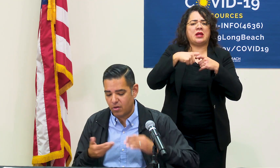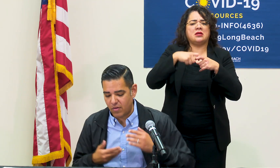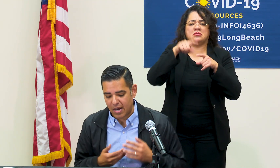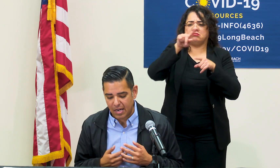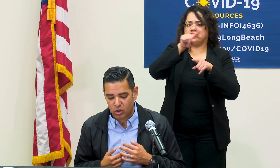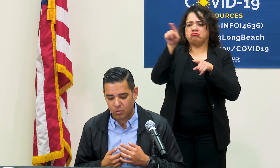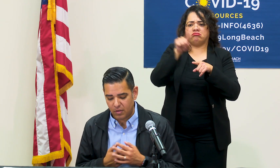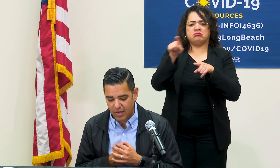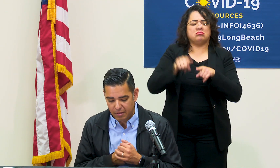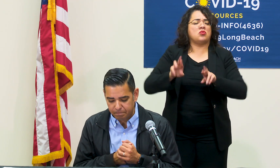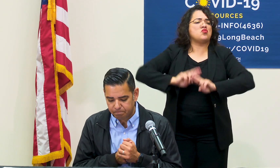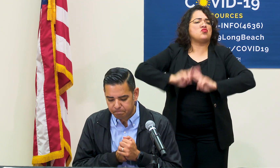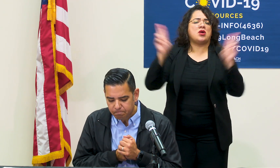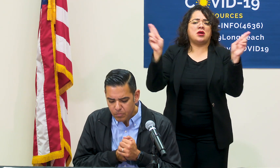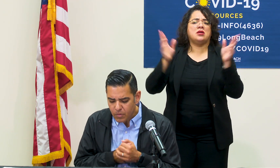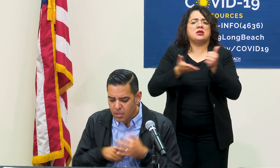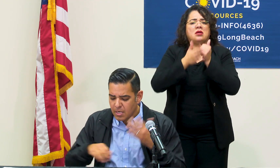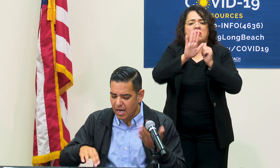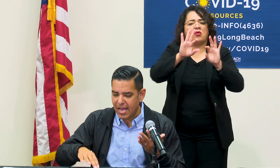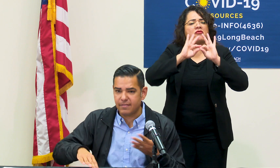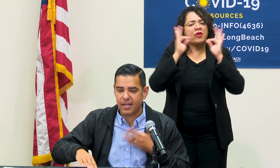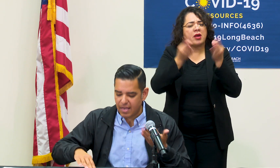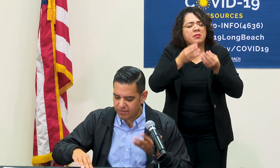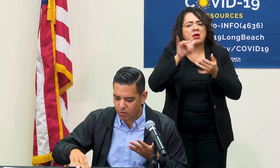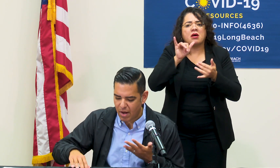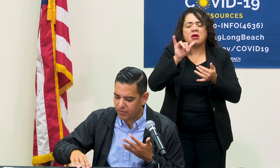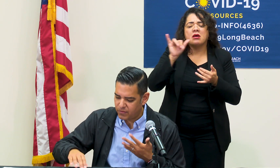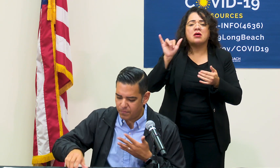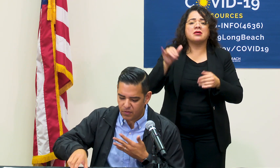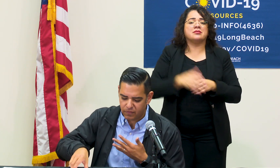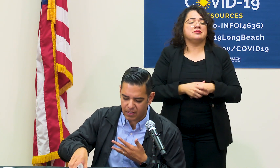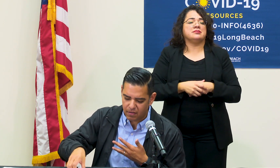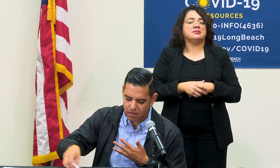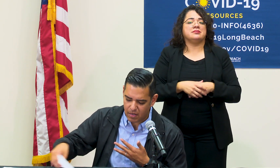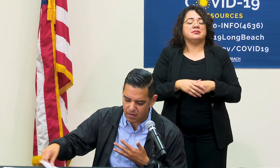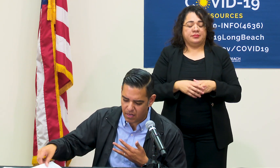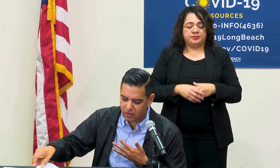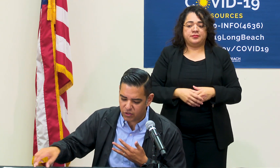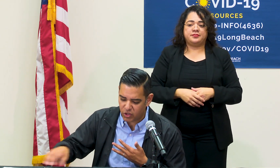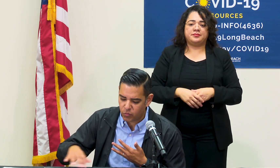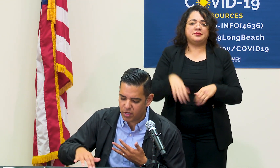ayudar a la comunidad. As I wrap this up just in in English I just want